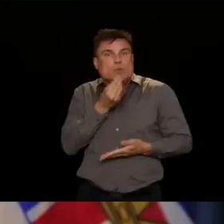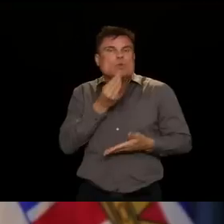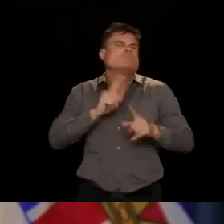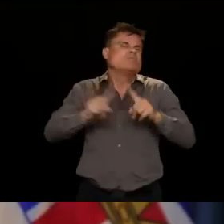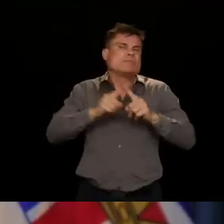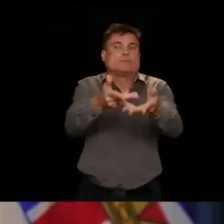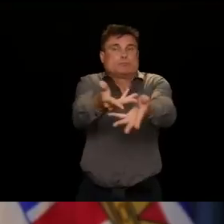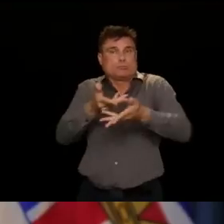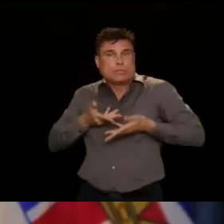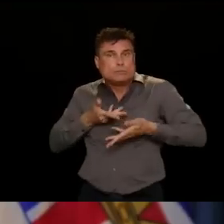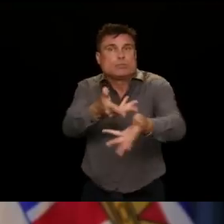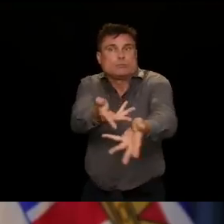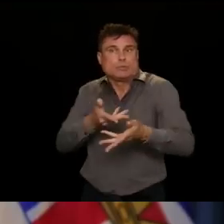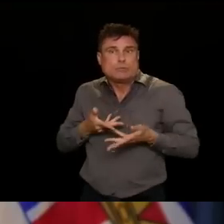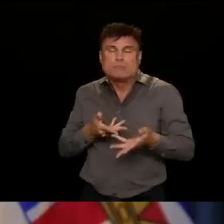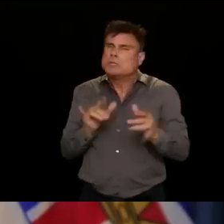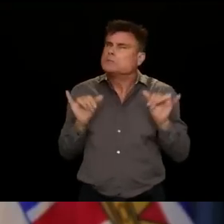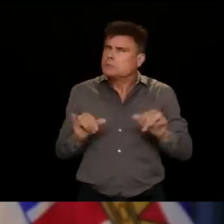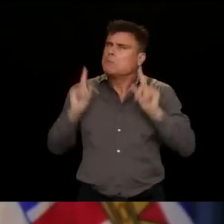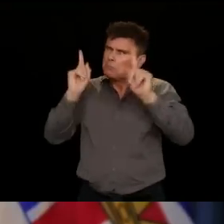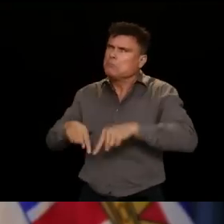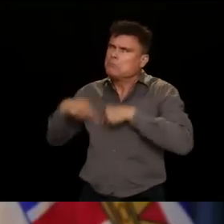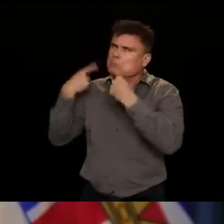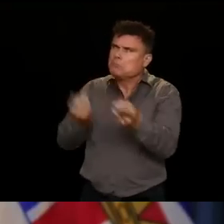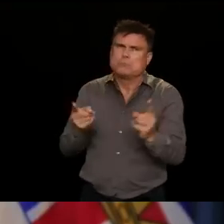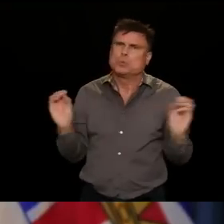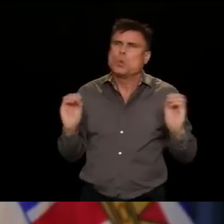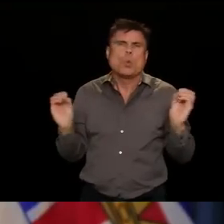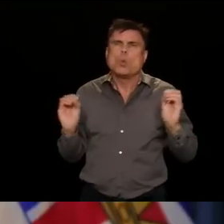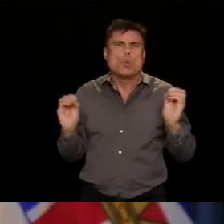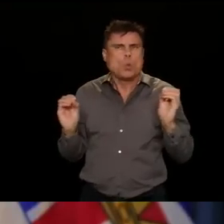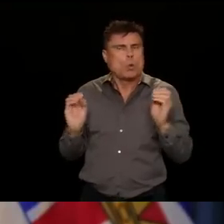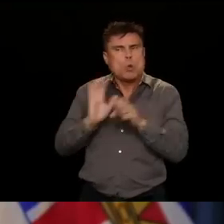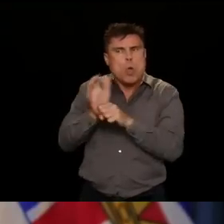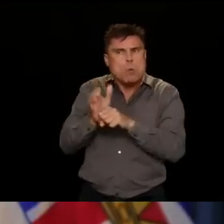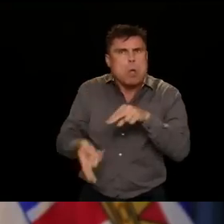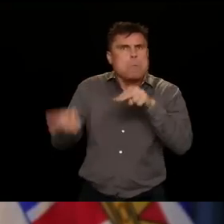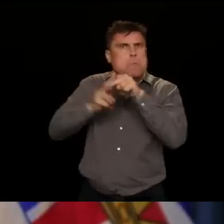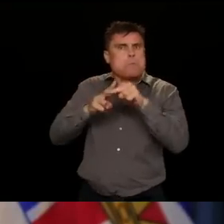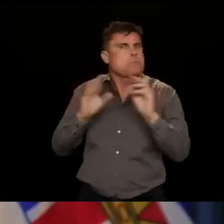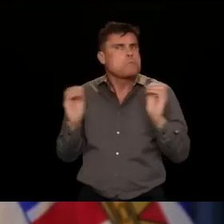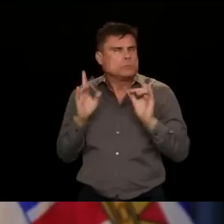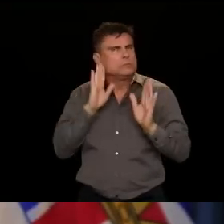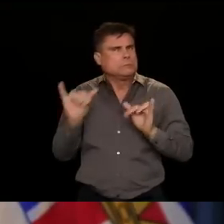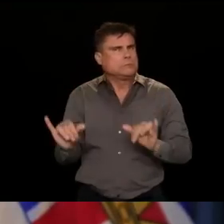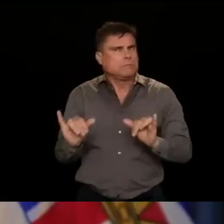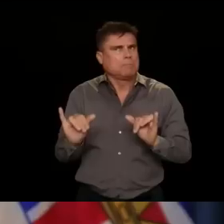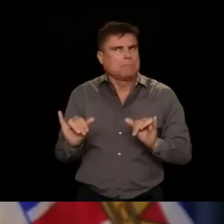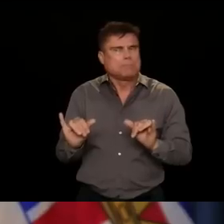We have people going back and forth with essential goods across the border but we have had that for some time